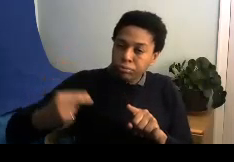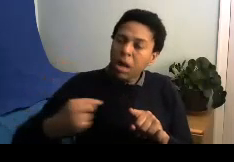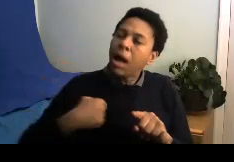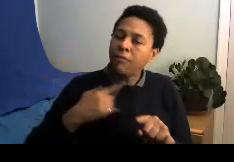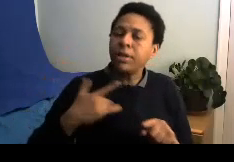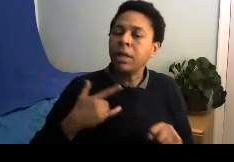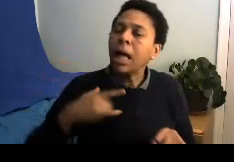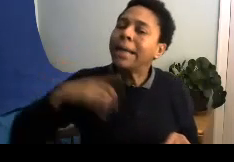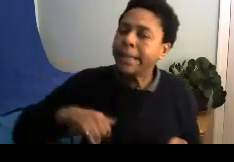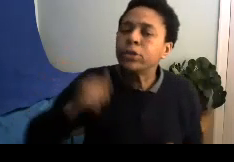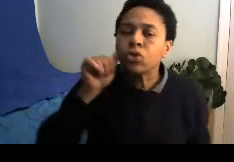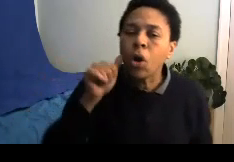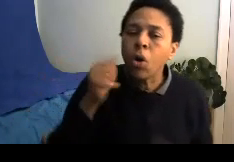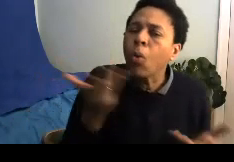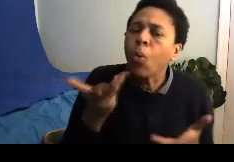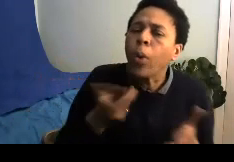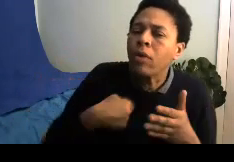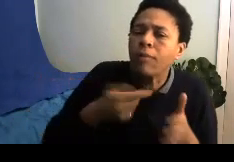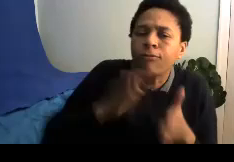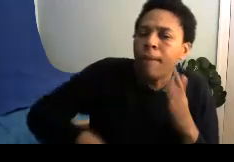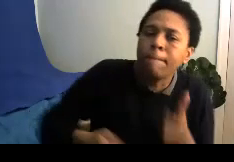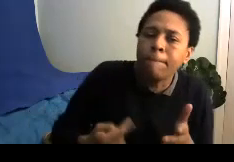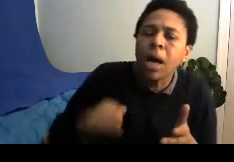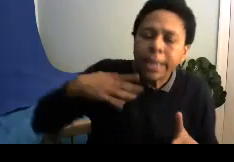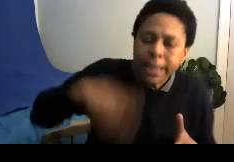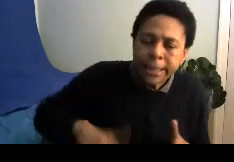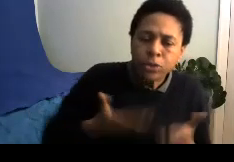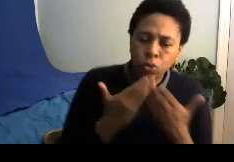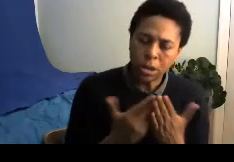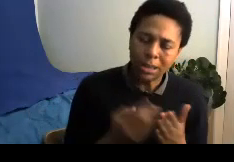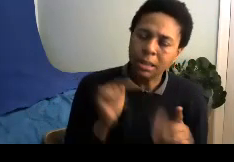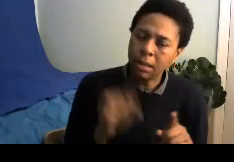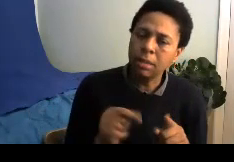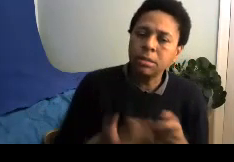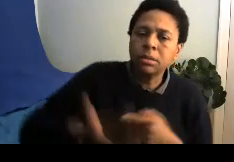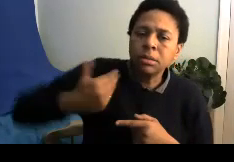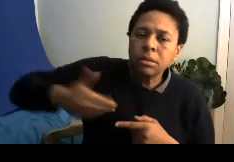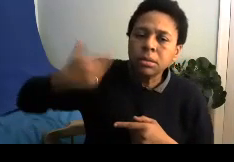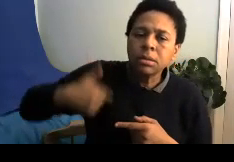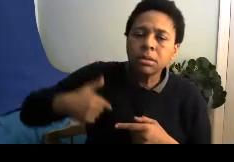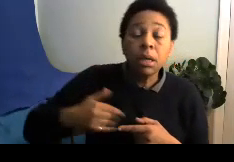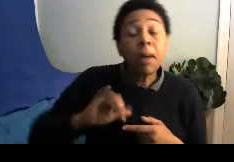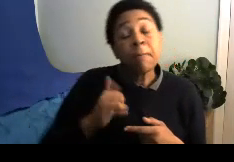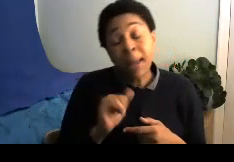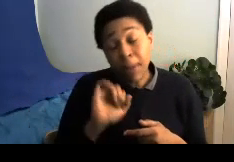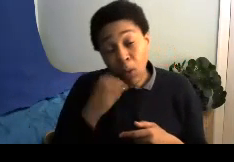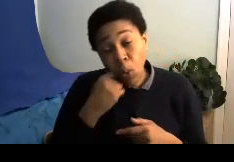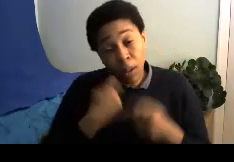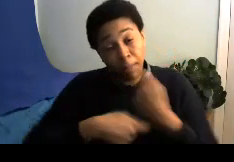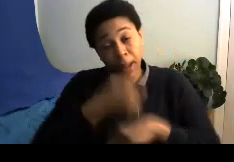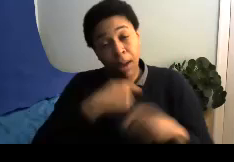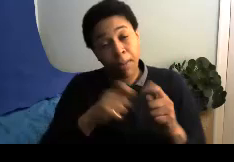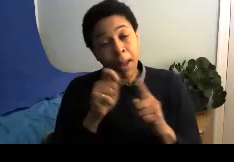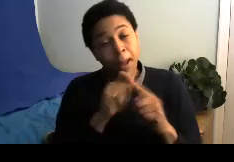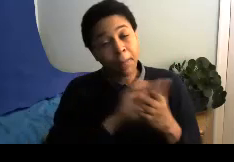to sort of do that. So you know, maybe I'll end up being a PhD, which I'll have to do whilst writing another novel, whilst